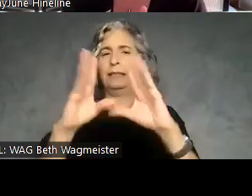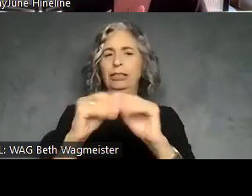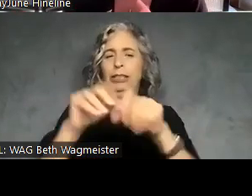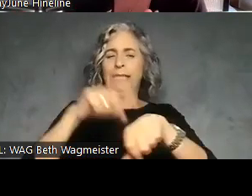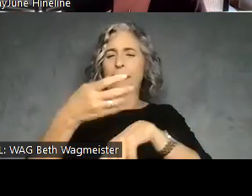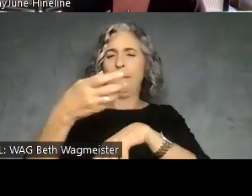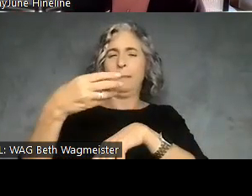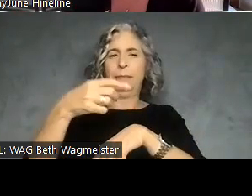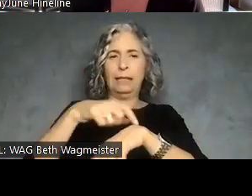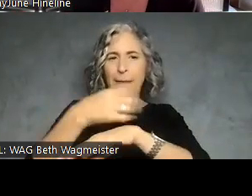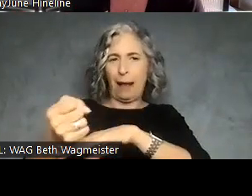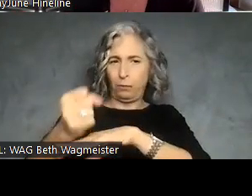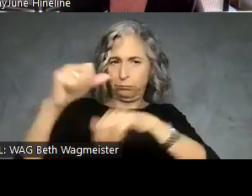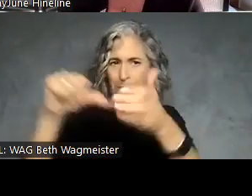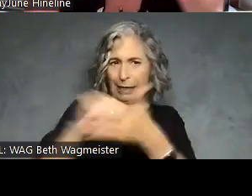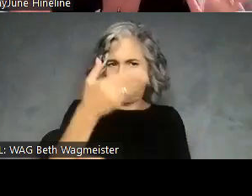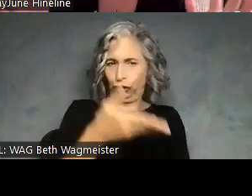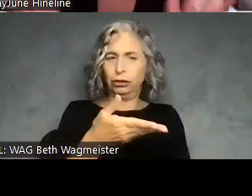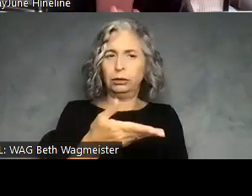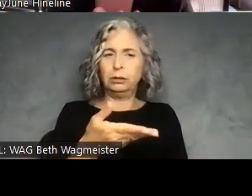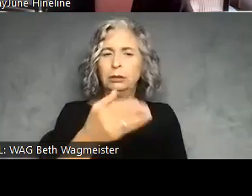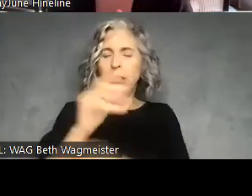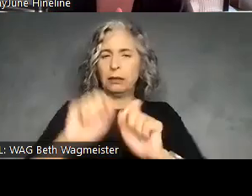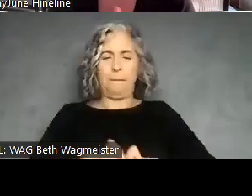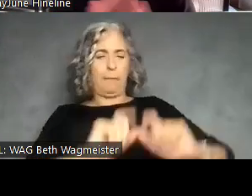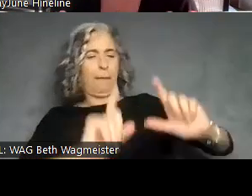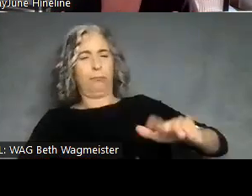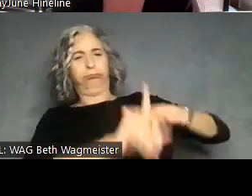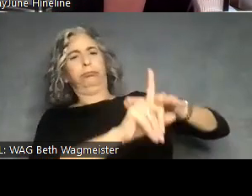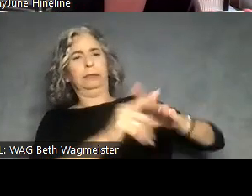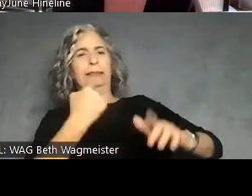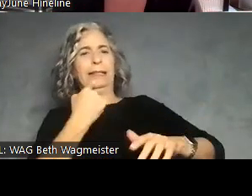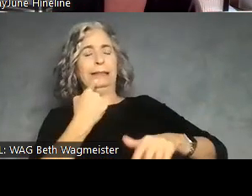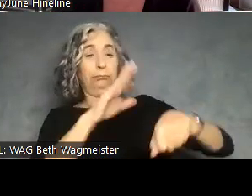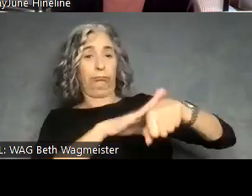We want to make sure that certain users are warned of the duration of any user inactivity that could